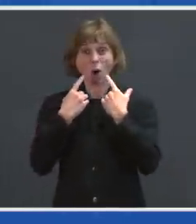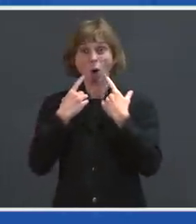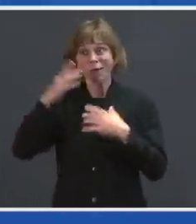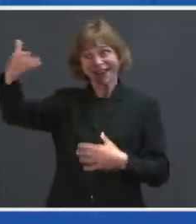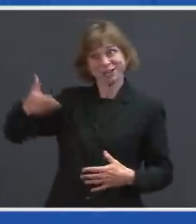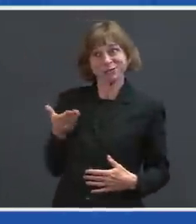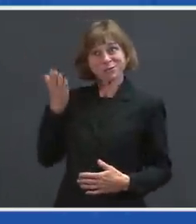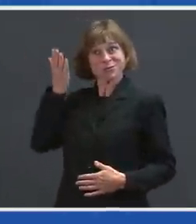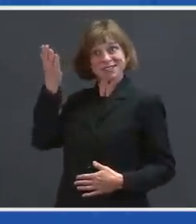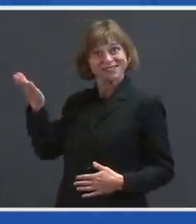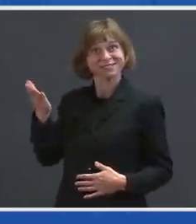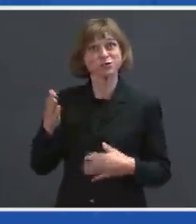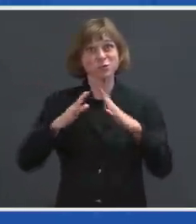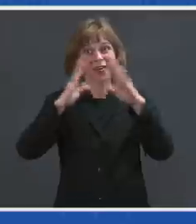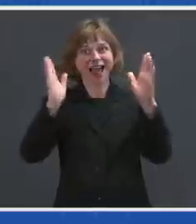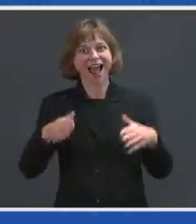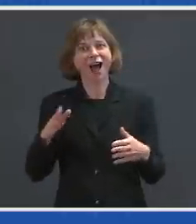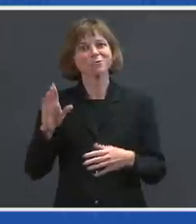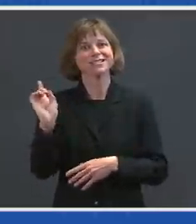to our House Democratic caucus.